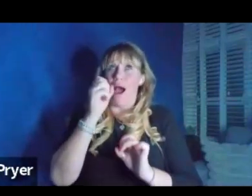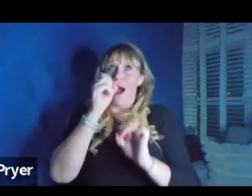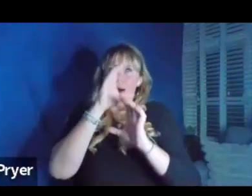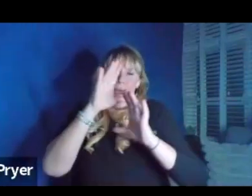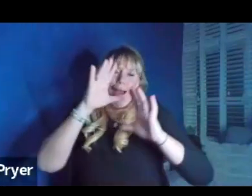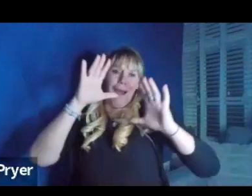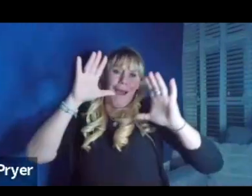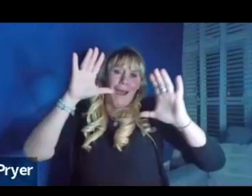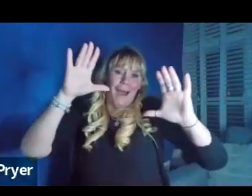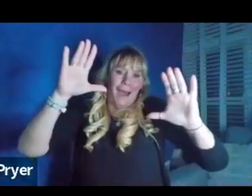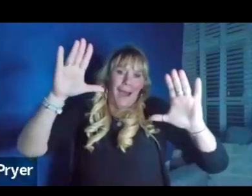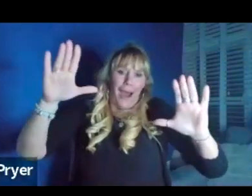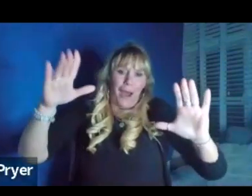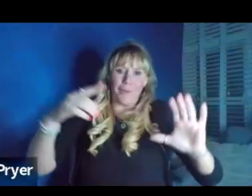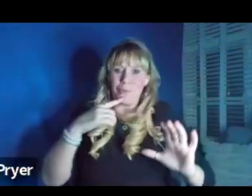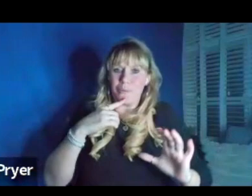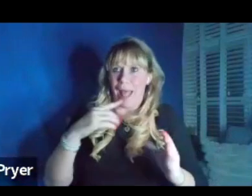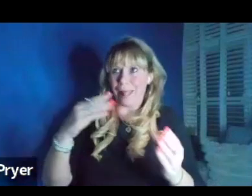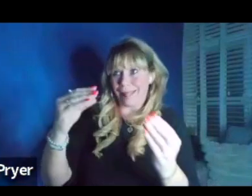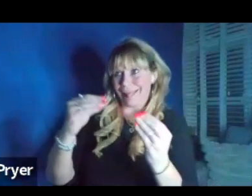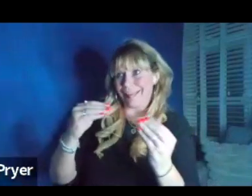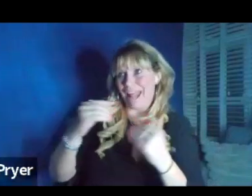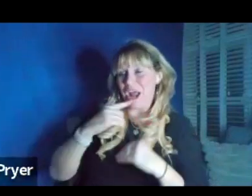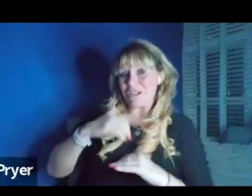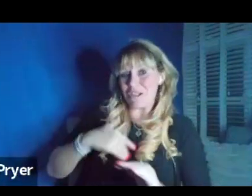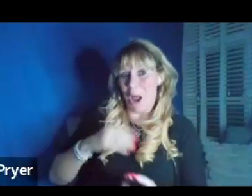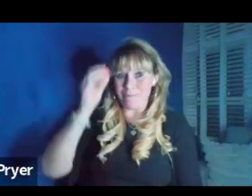And that she'd coach me after school Teenage girls are warned about the danger